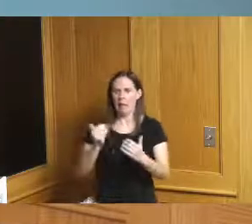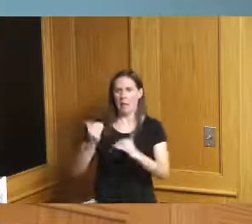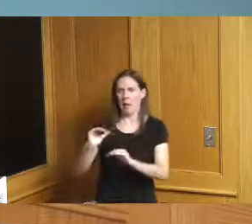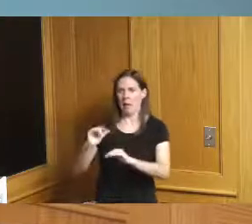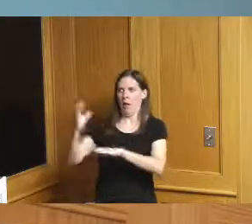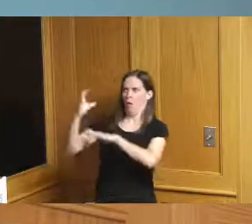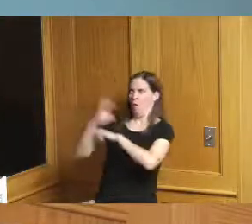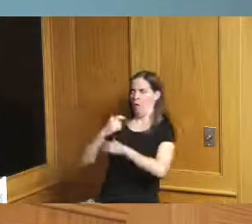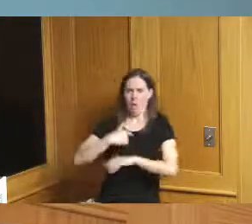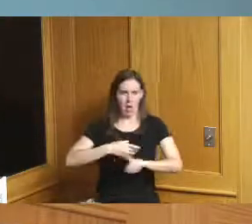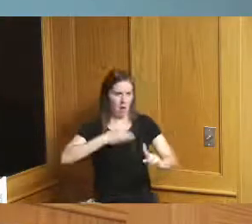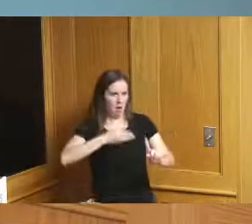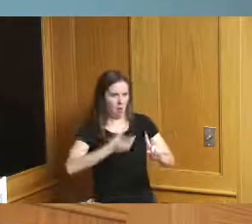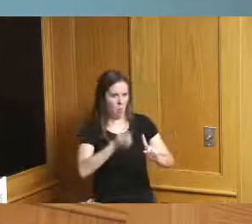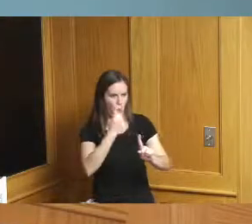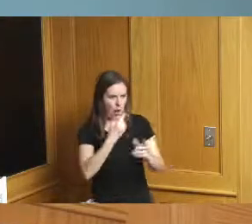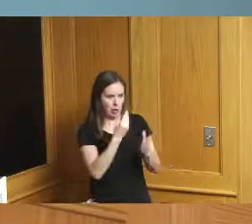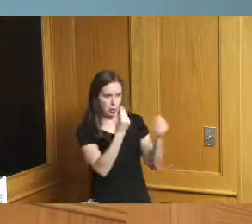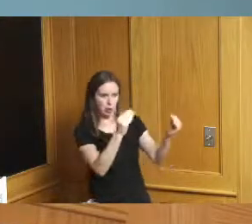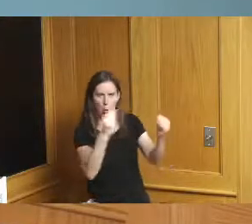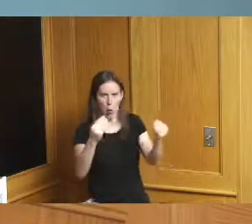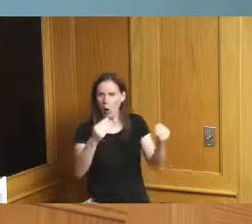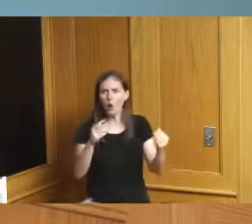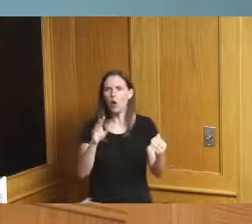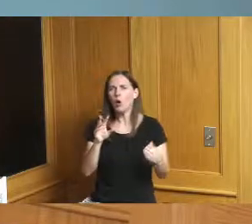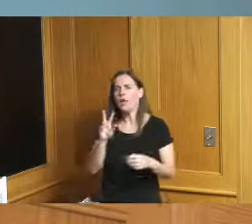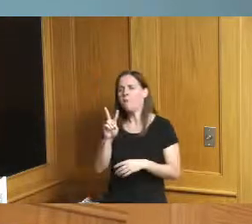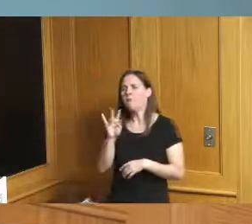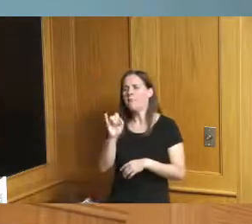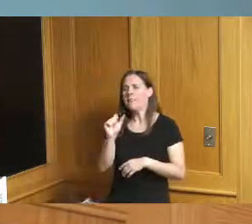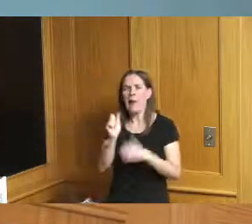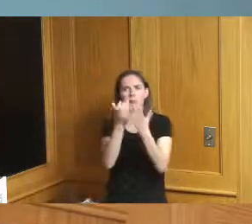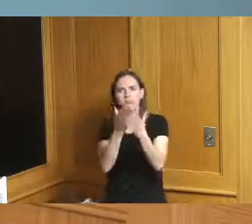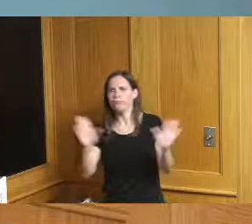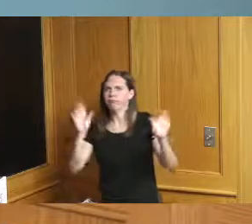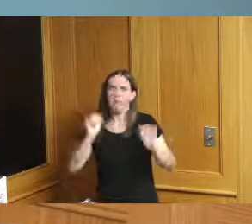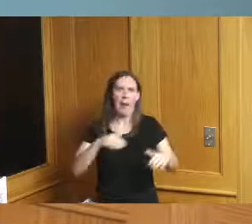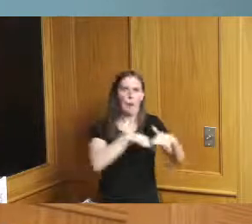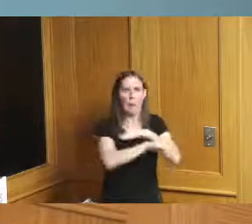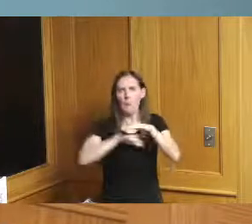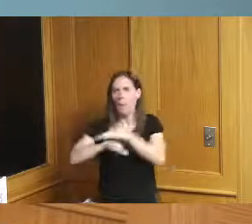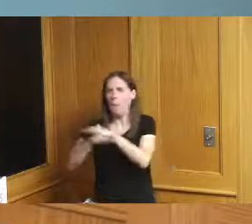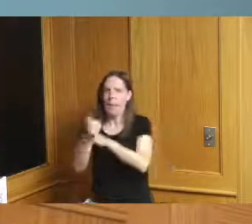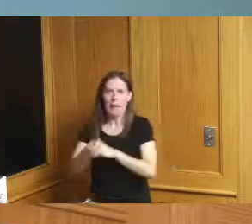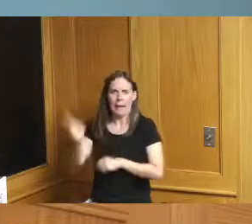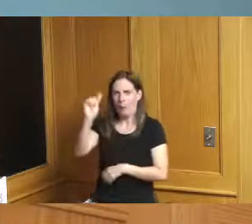and those numbers jumped and they kind of surpassed us for a minute and so one of the things